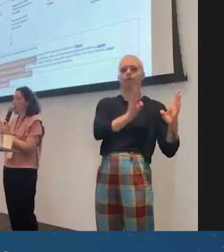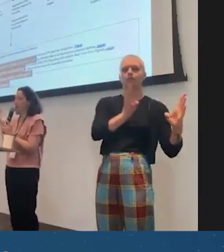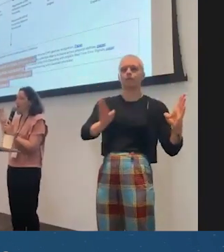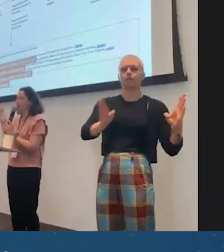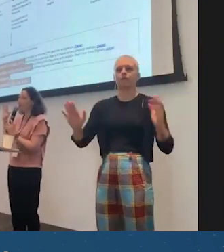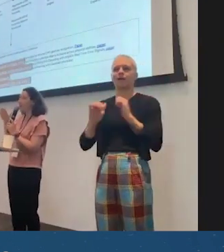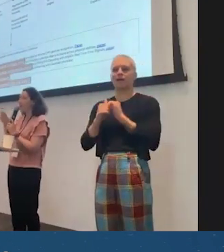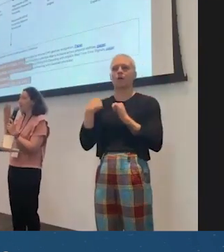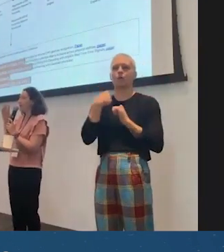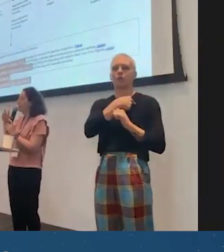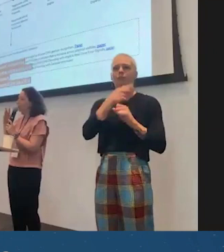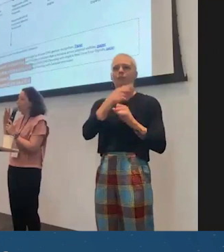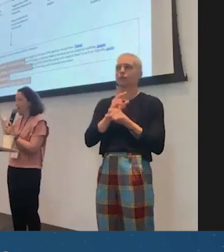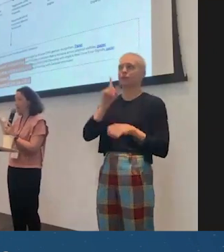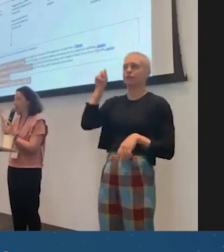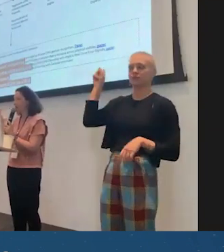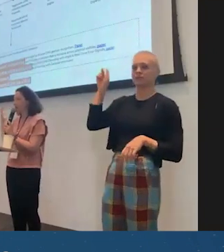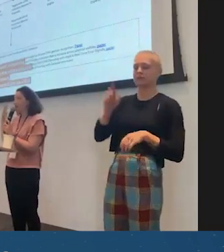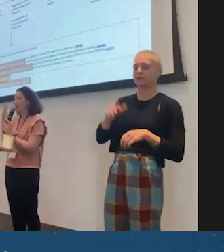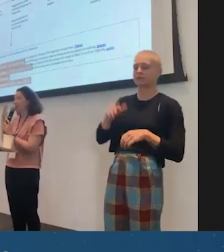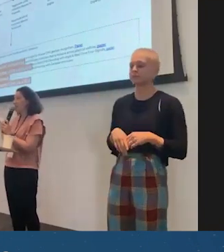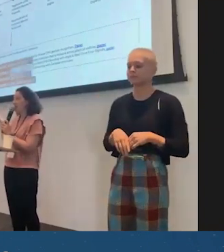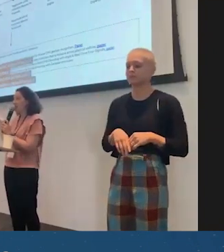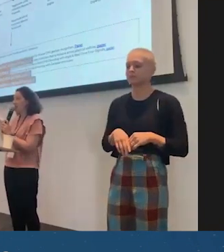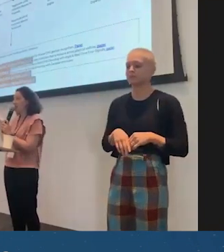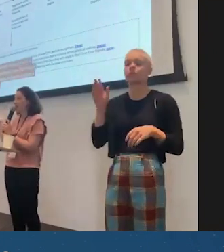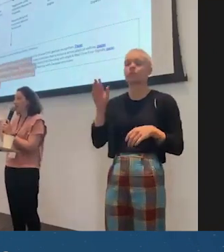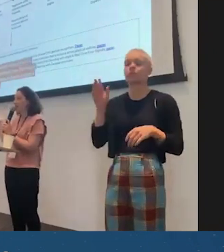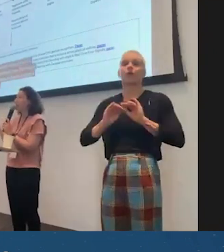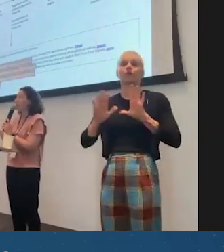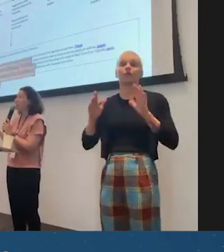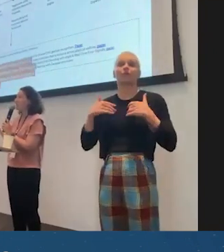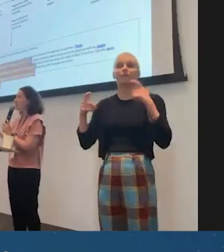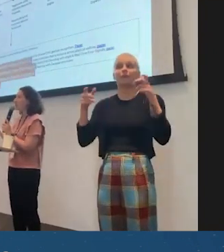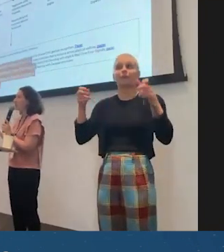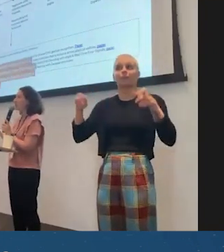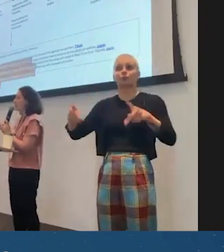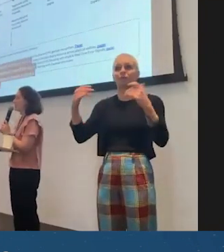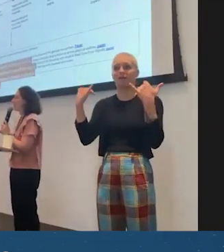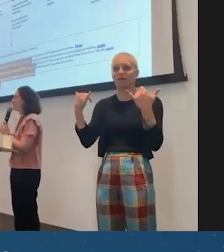So given that there's a huge opportunity as we see it in terms of the rich potential of this input